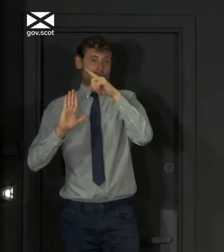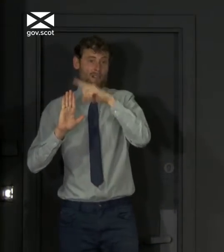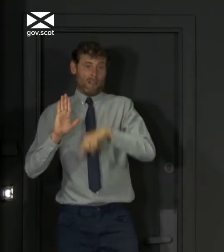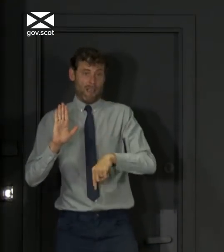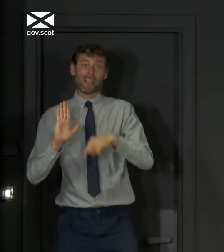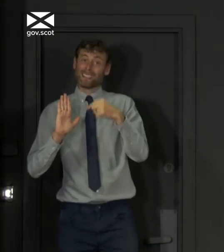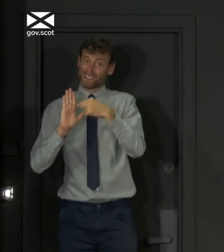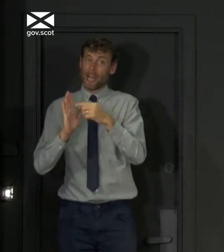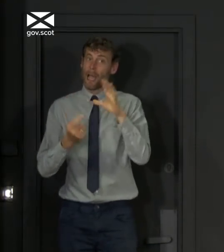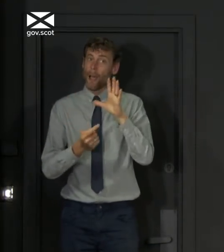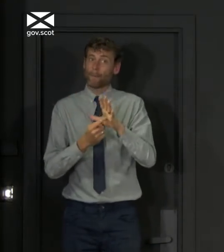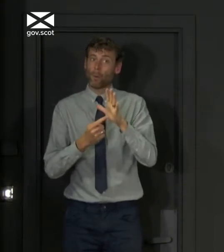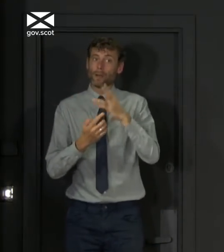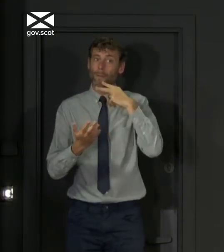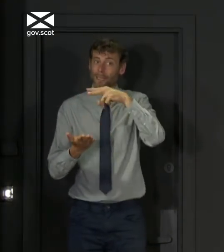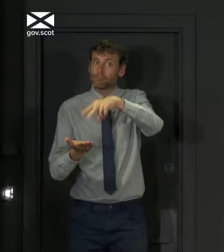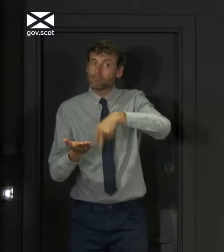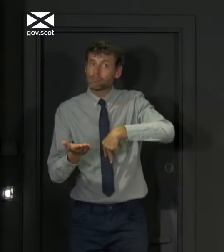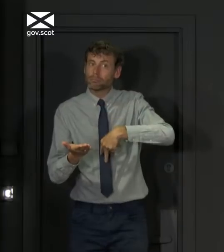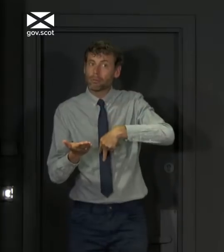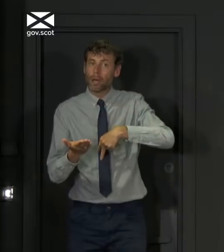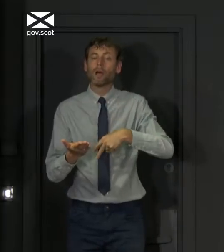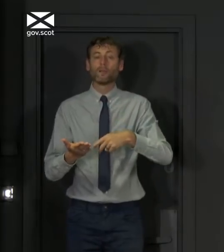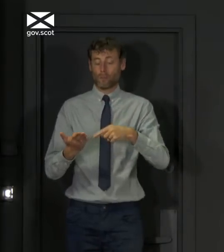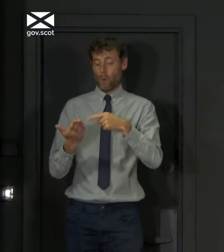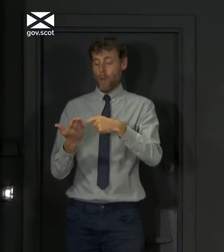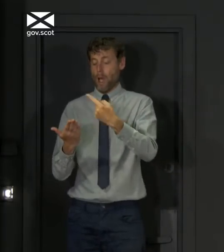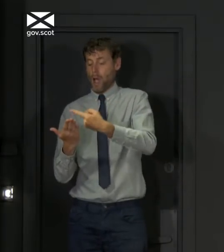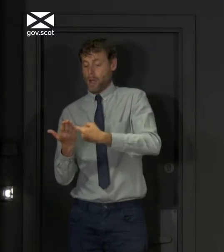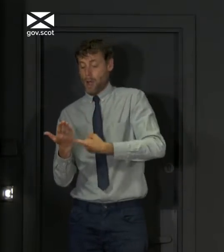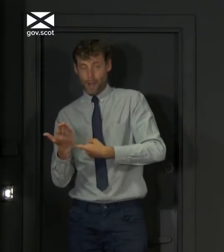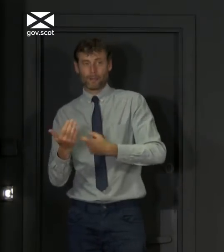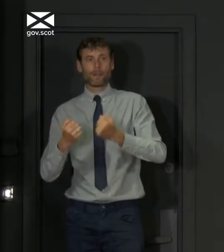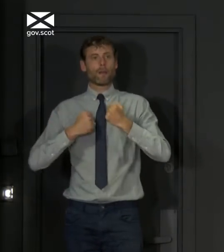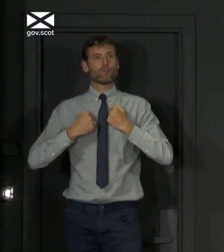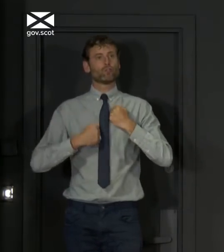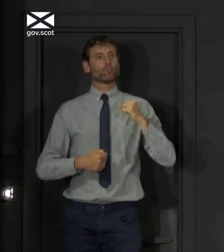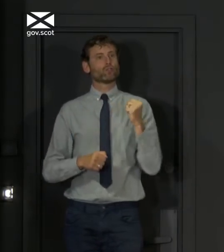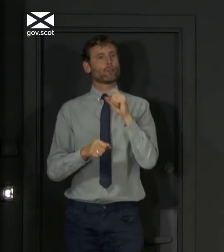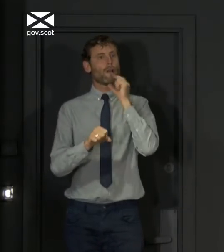So please take a look at it. As with all our guidance you'll find it on the Scottish Government website.